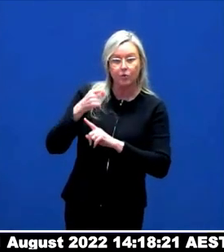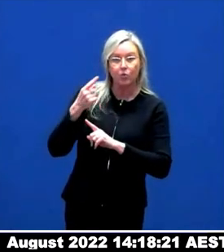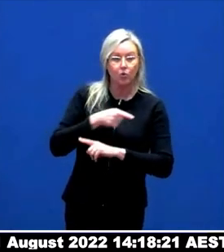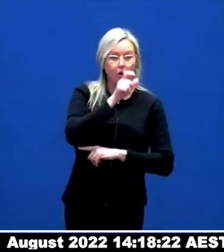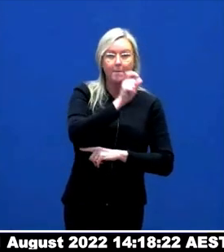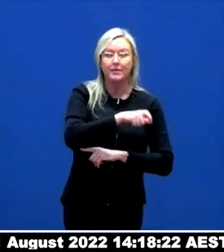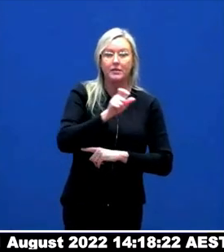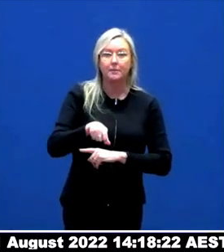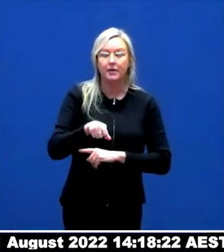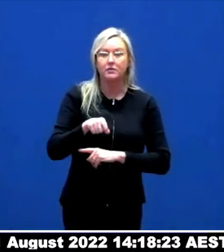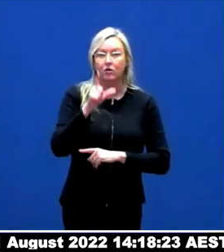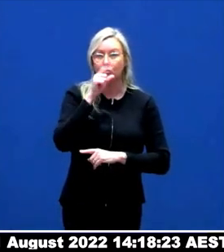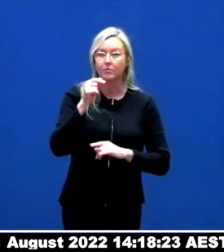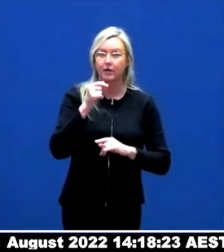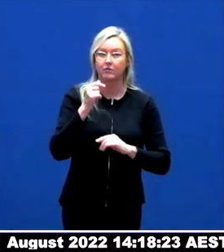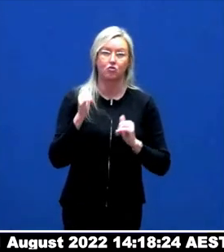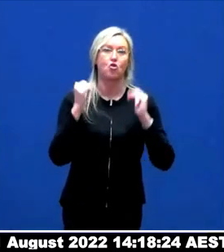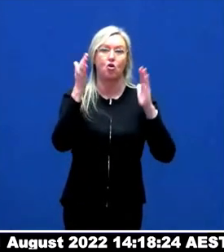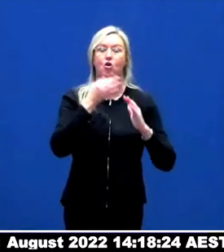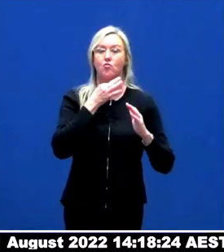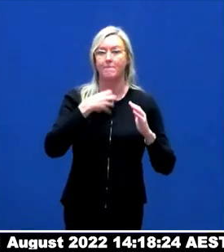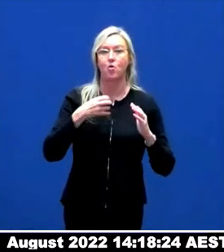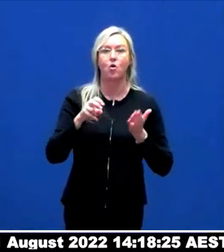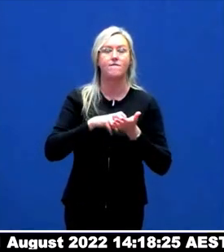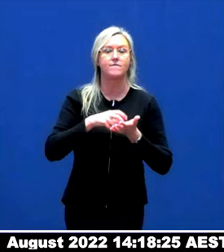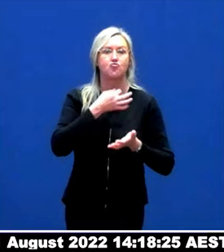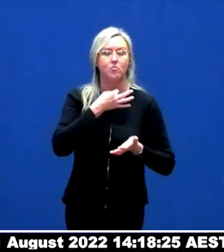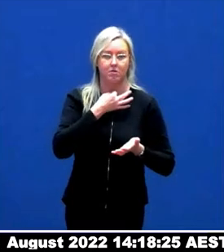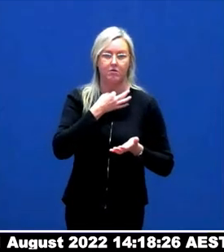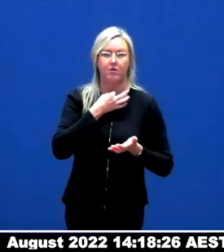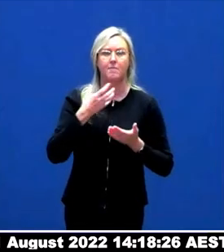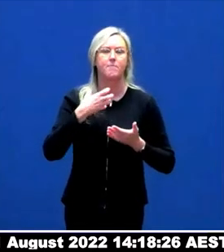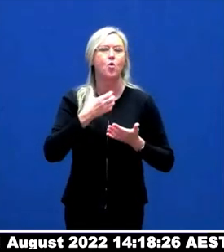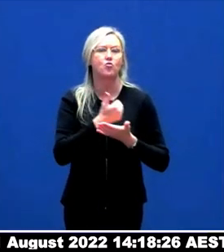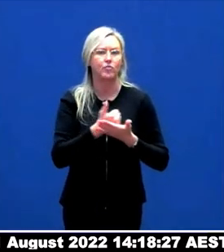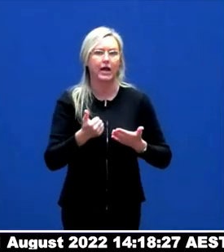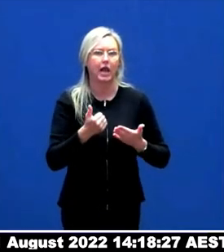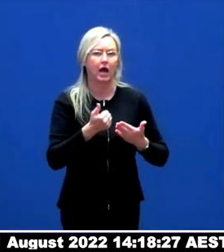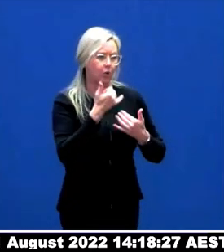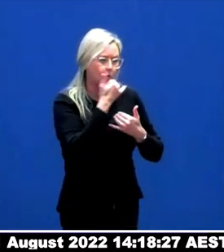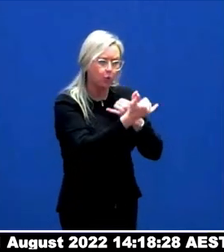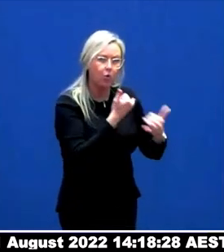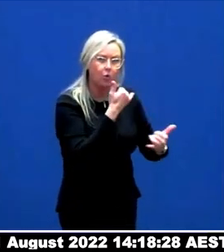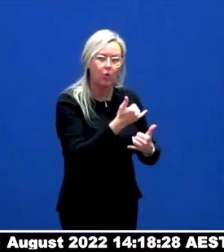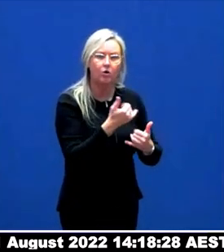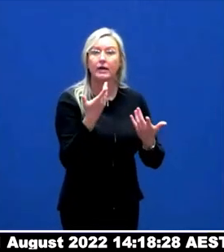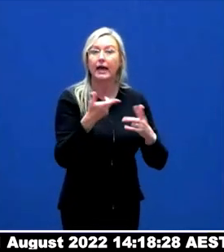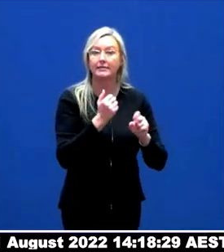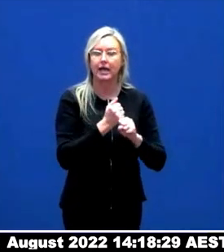particularly vulnerable that we would call more often, for things like if they are not utilising their plan, that would be a trigger.